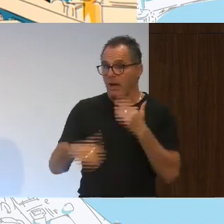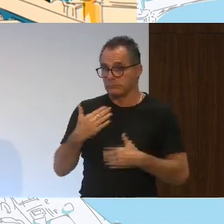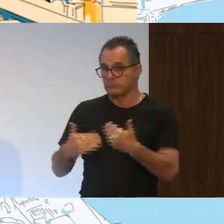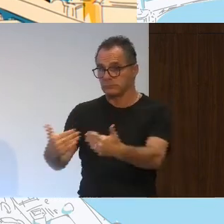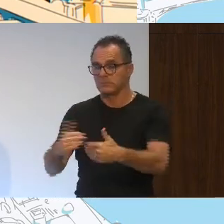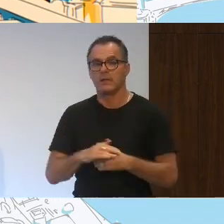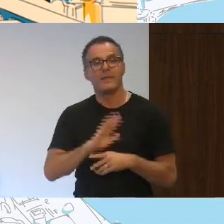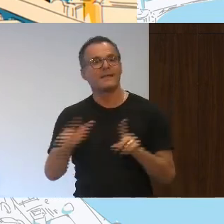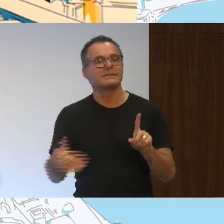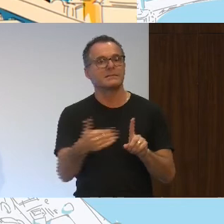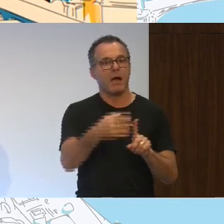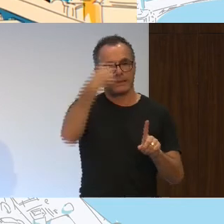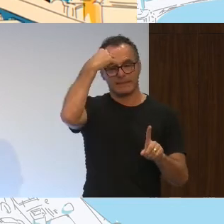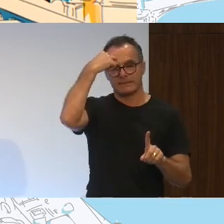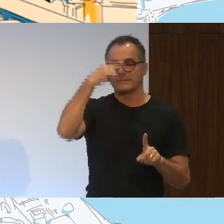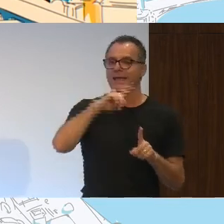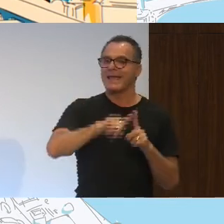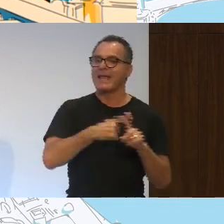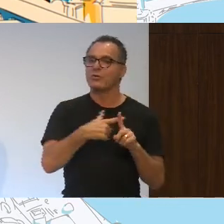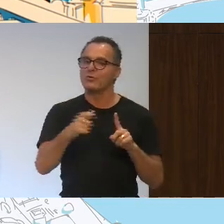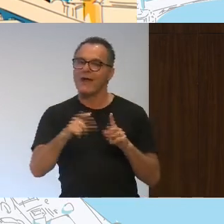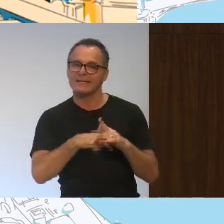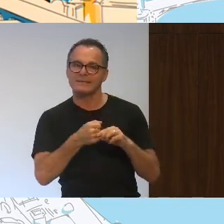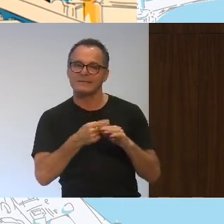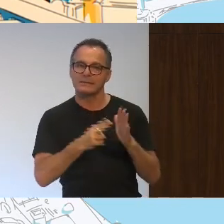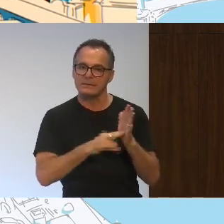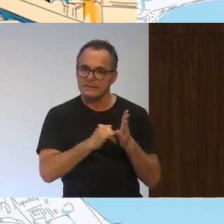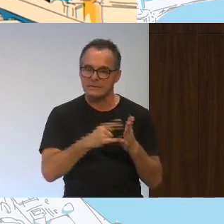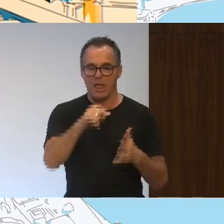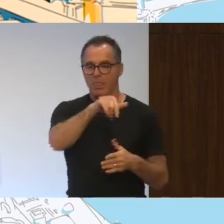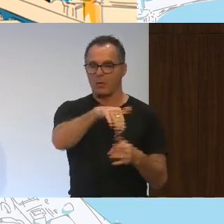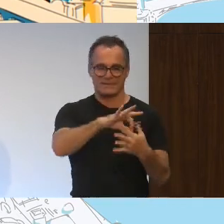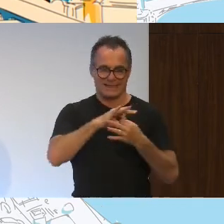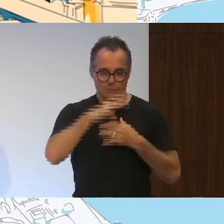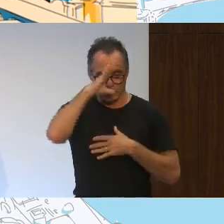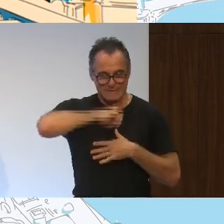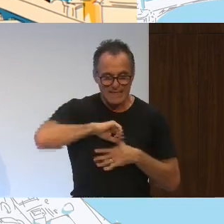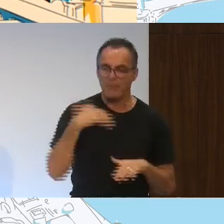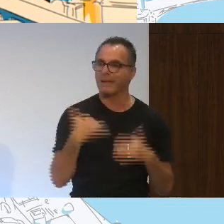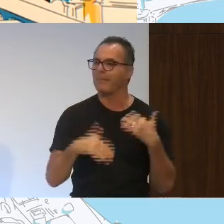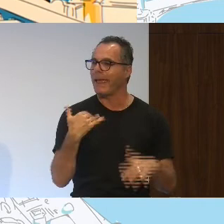This target called the erections, which are involved in sleep and involved in pain that